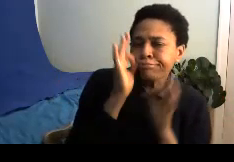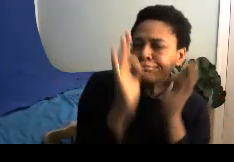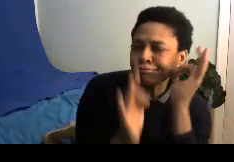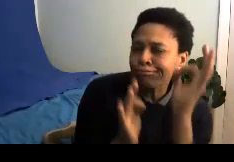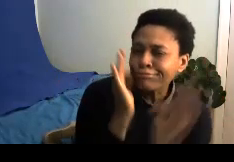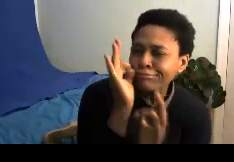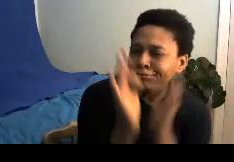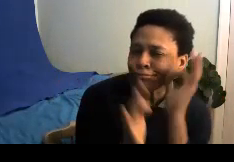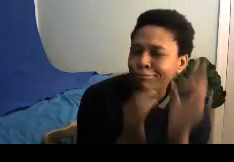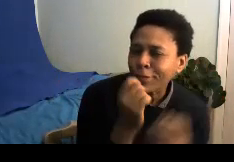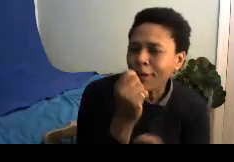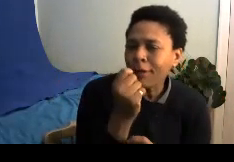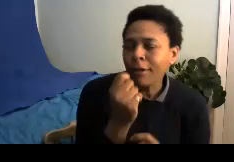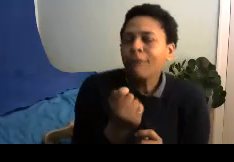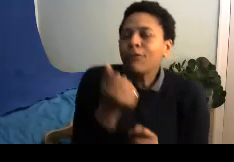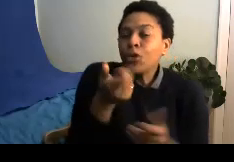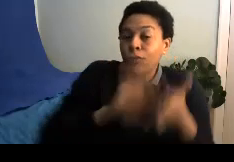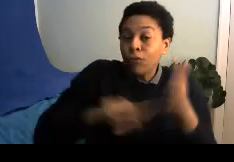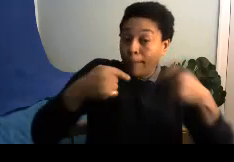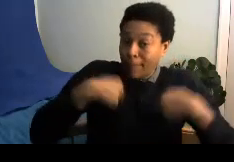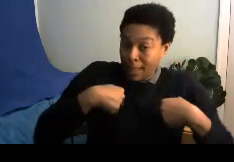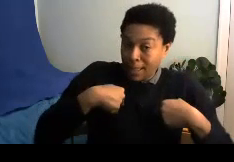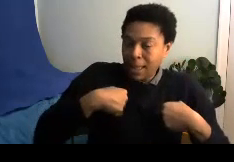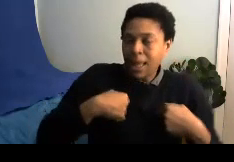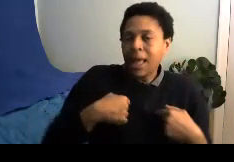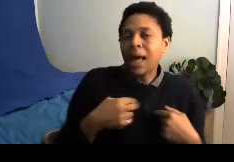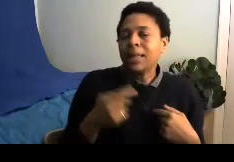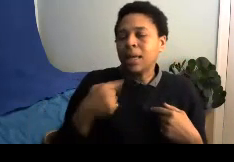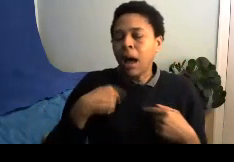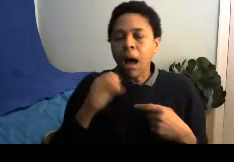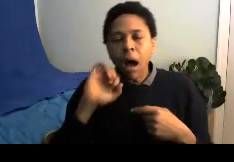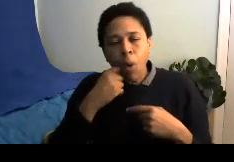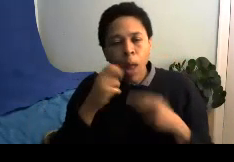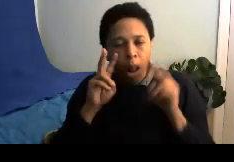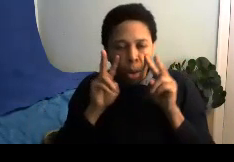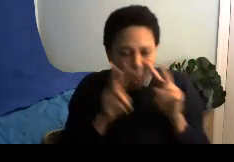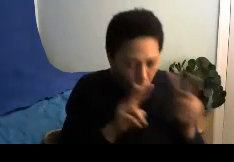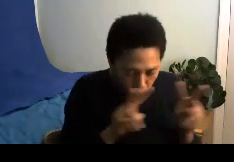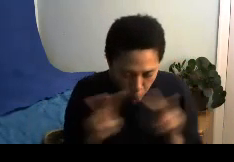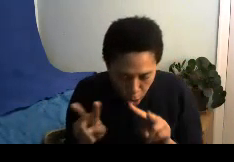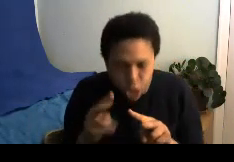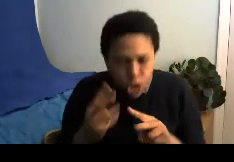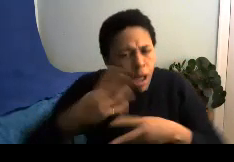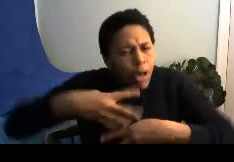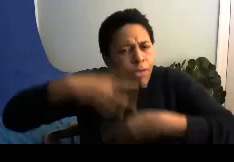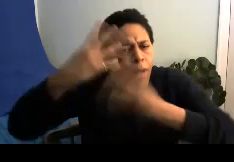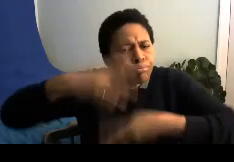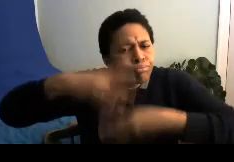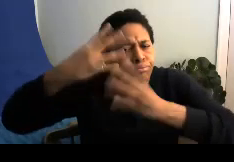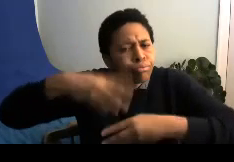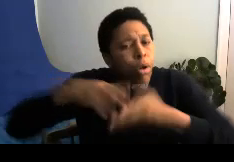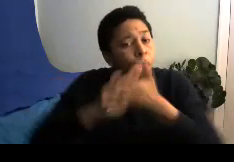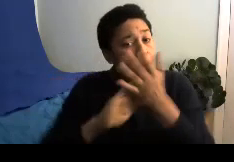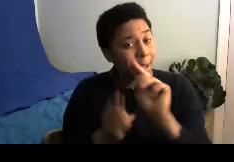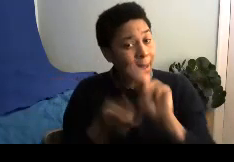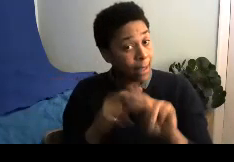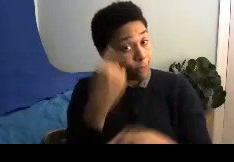questions from myself. And then I'll be monitoring the chat function for any of your questions. So if you do have any